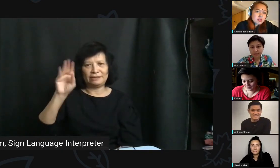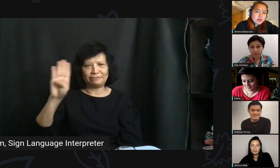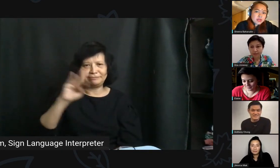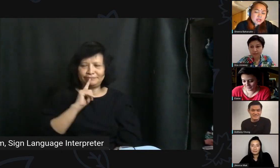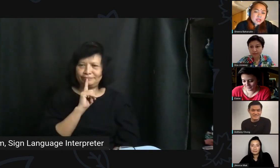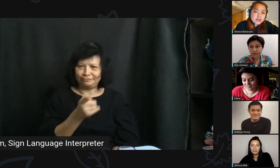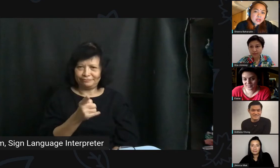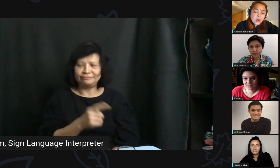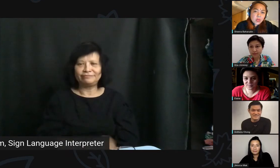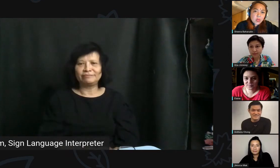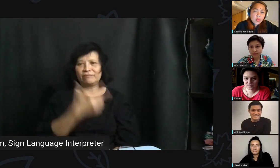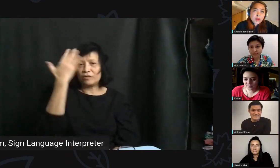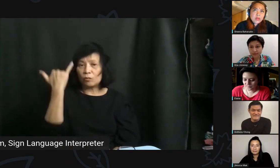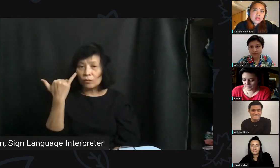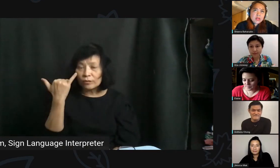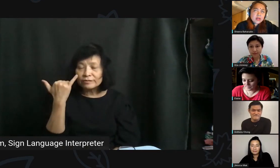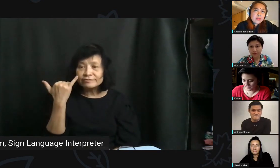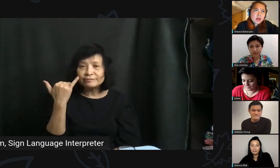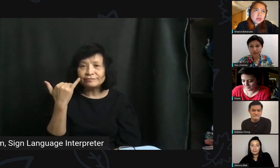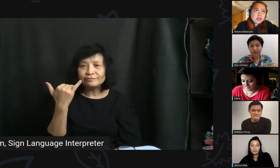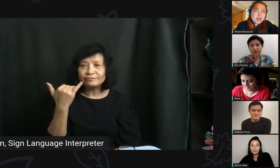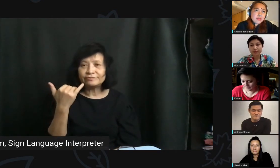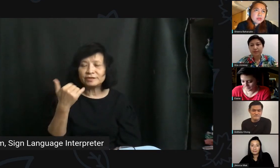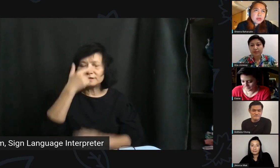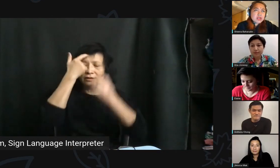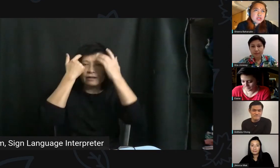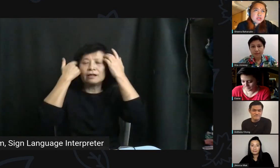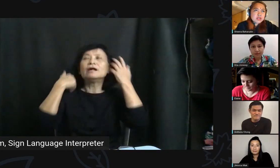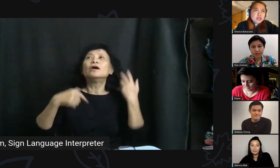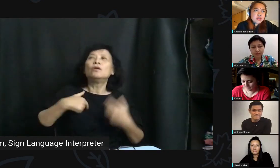Because, you know, when we think about collaborations,